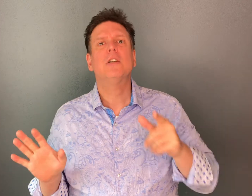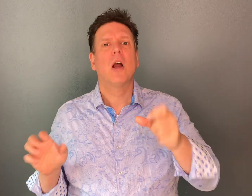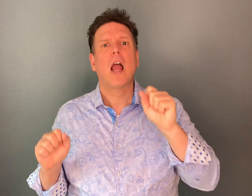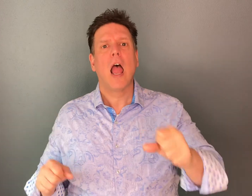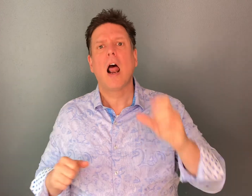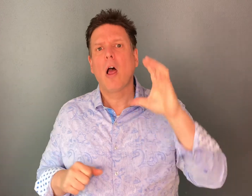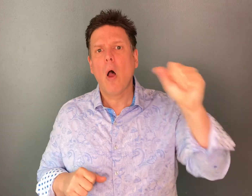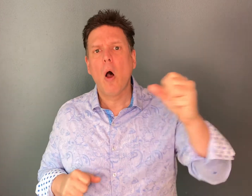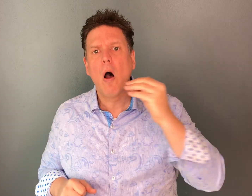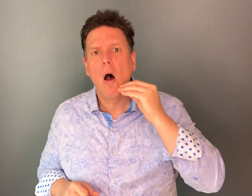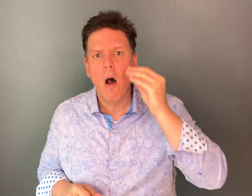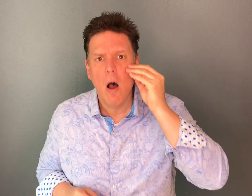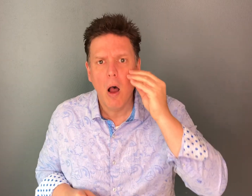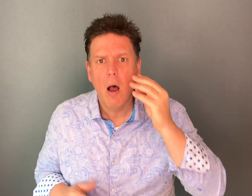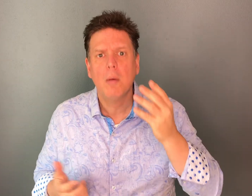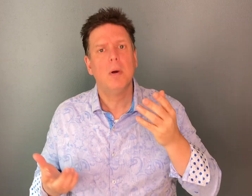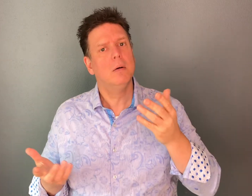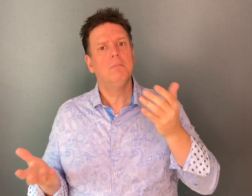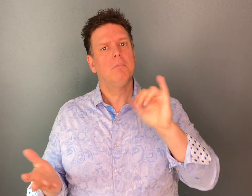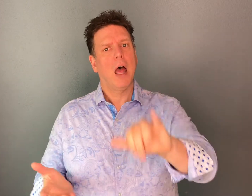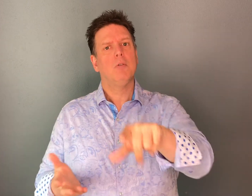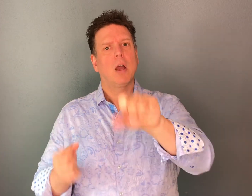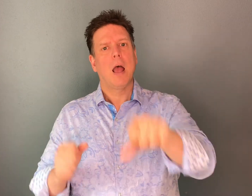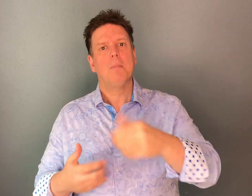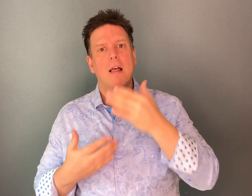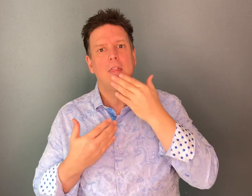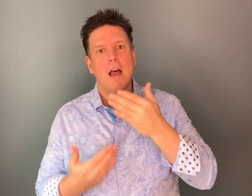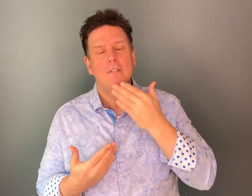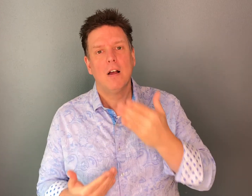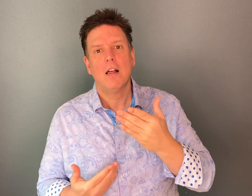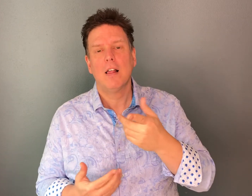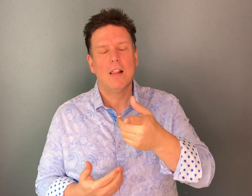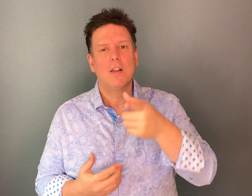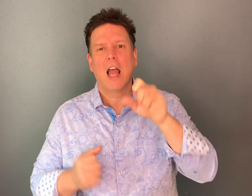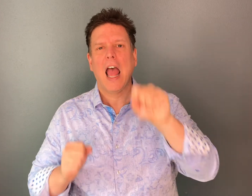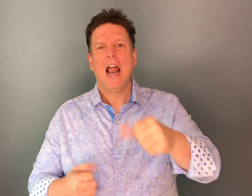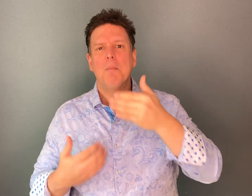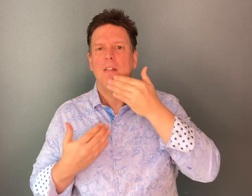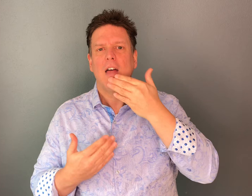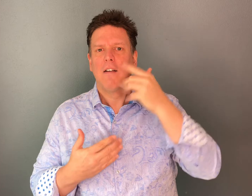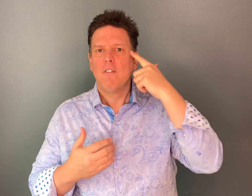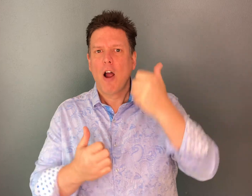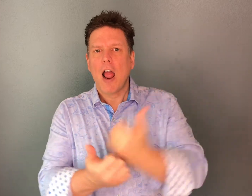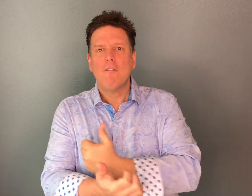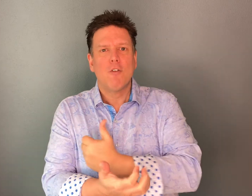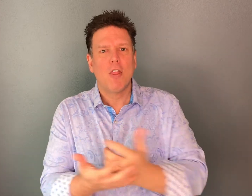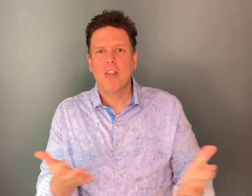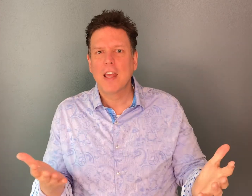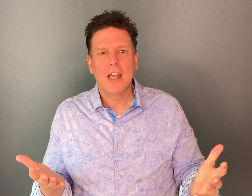work day almost being done and being ready to go home. You could always be thankful for that or be thankful for